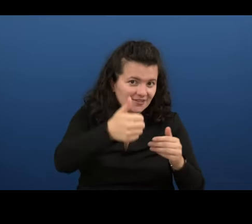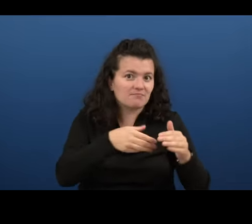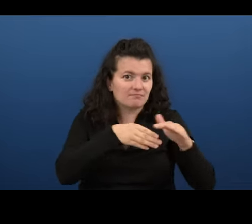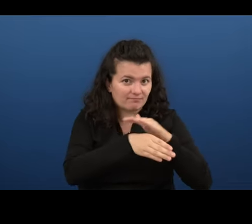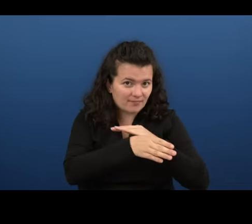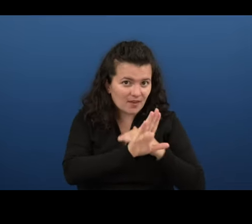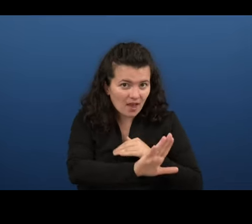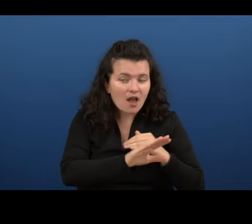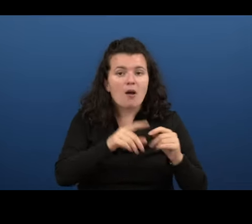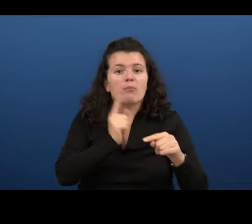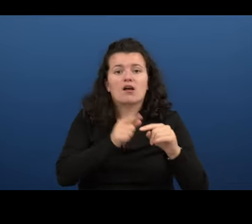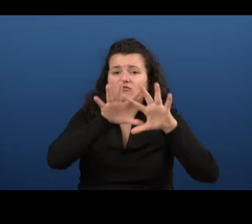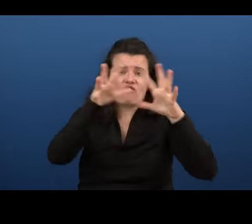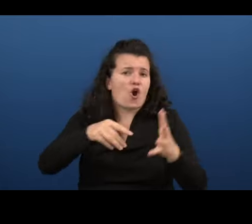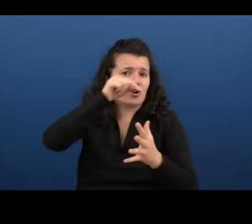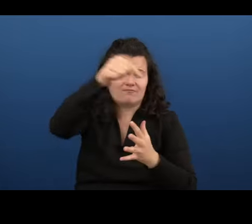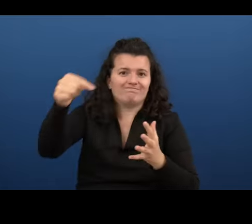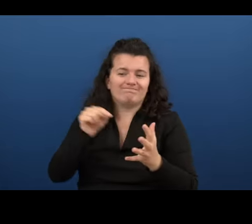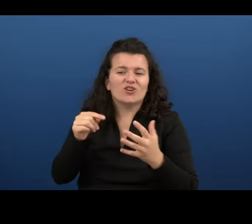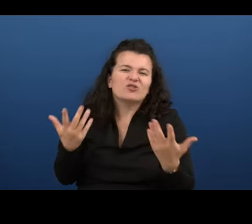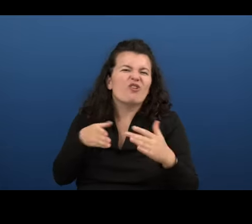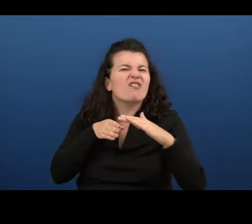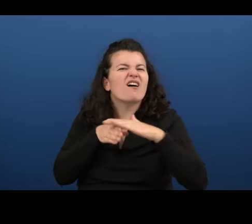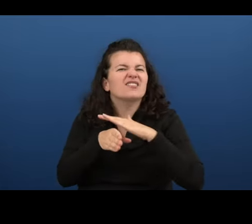we need to do. 14:39:49 So colleagues, this has been a great